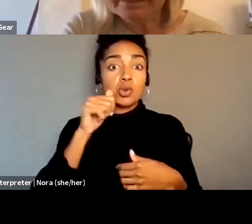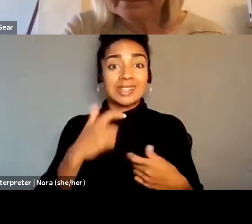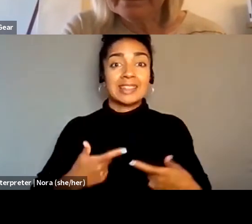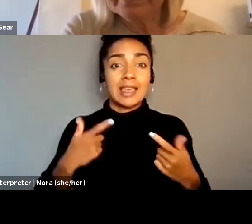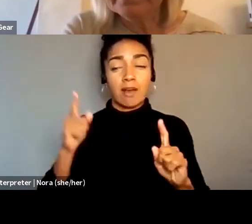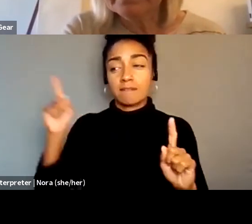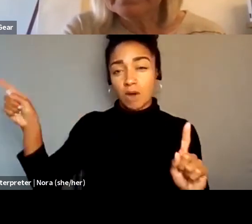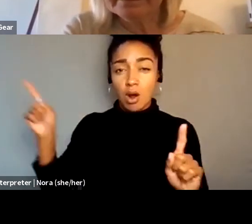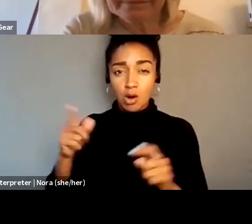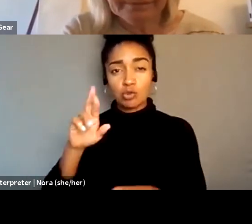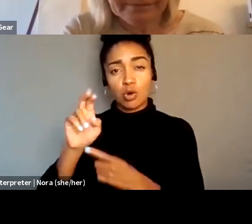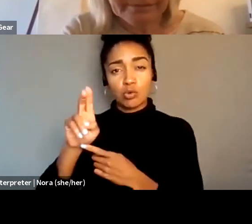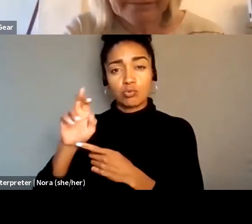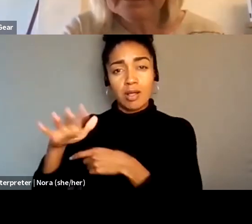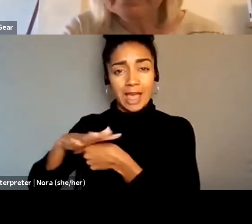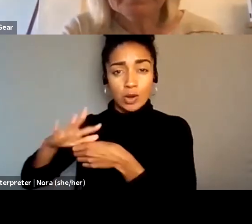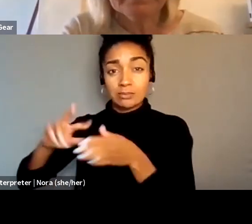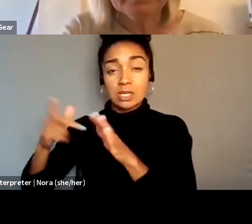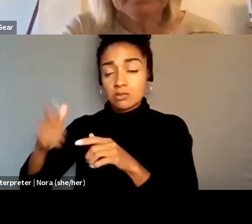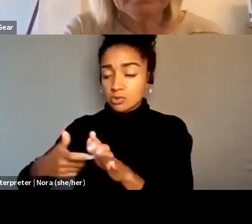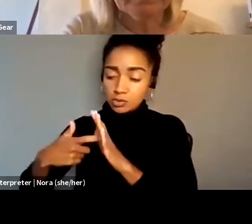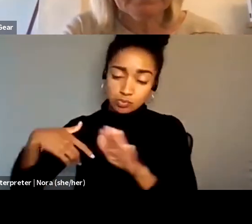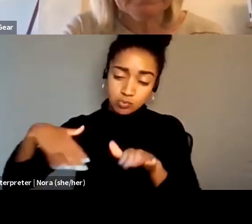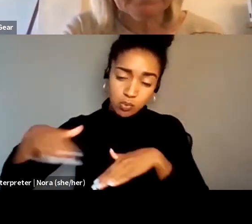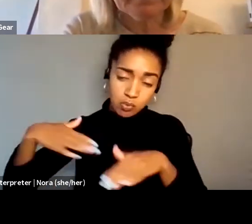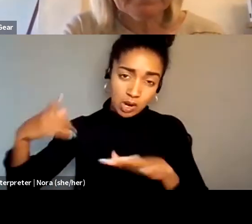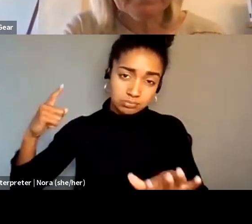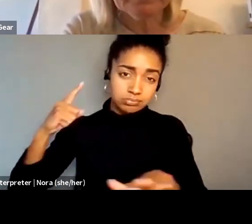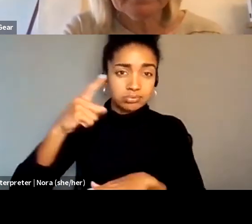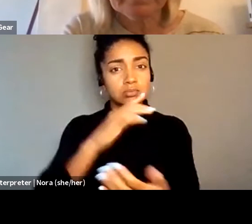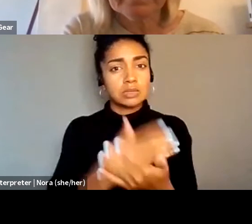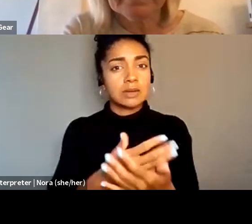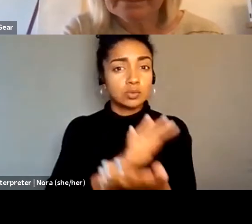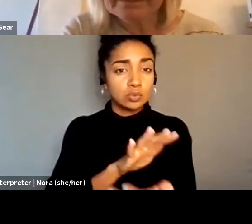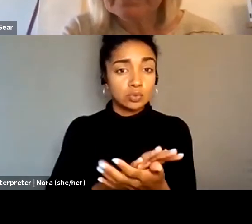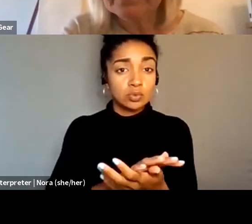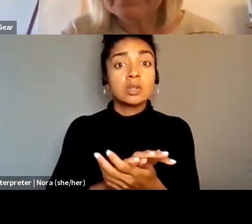And as a result of that, the government has boarding schools, which are quite costly,